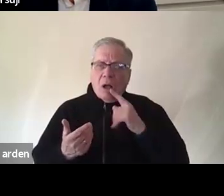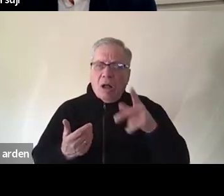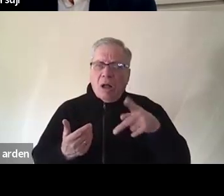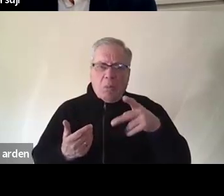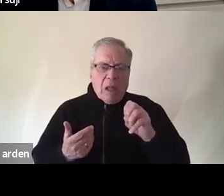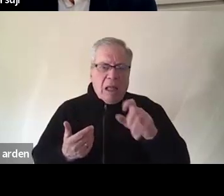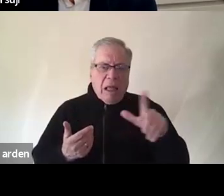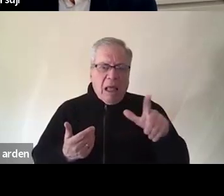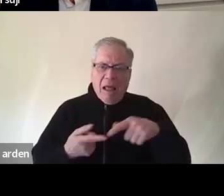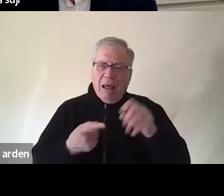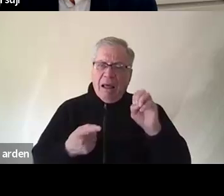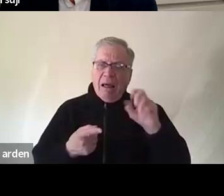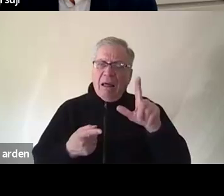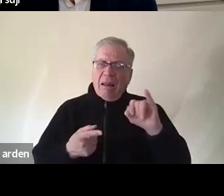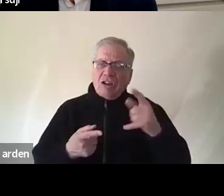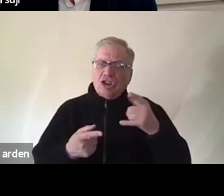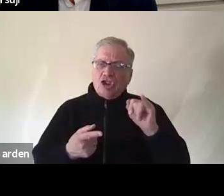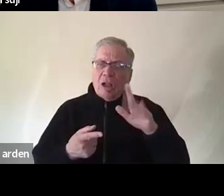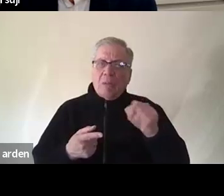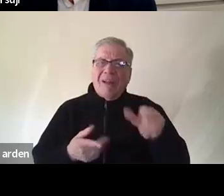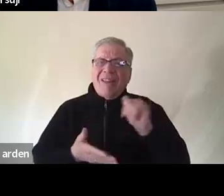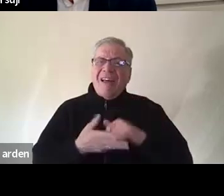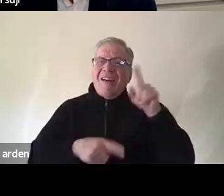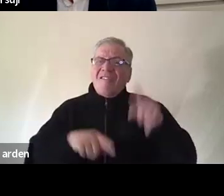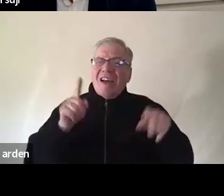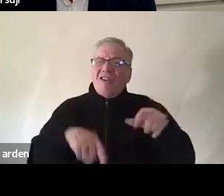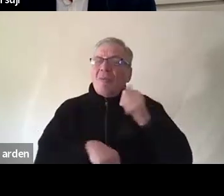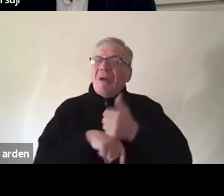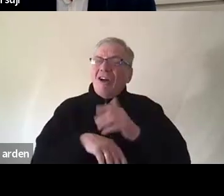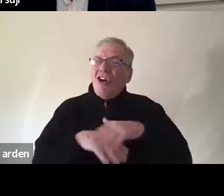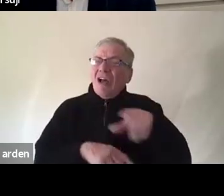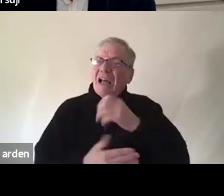And Pell grant eligibility varies with the economy. So as long as